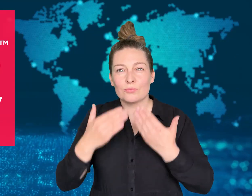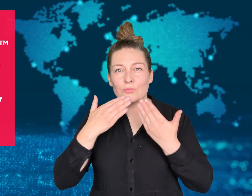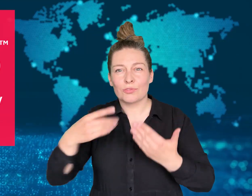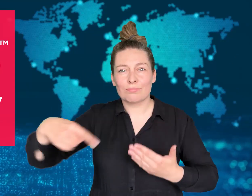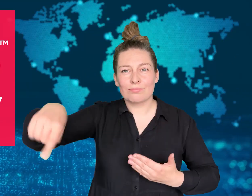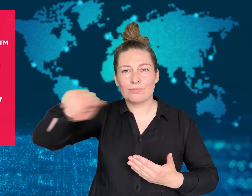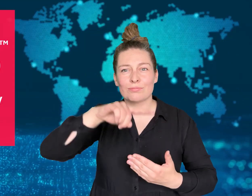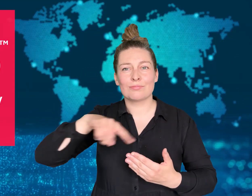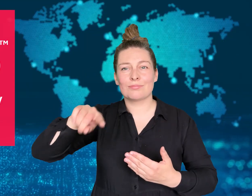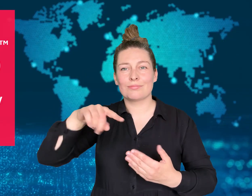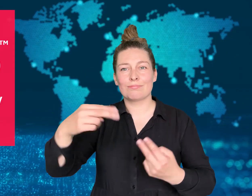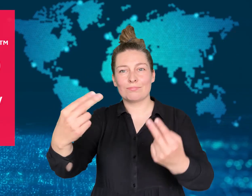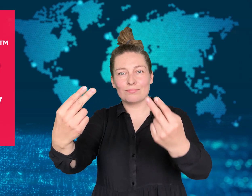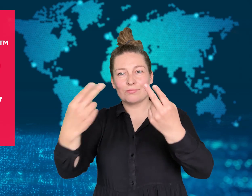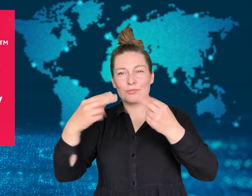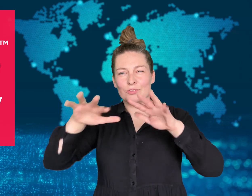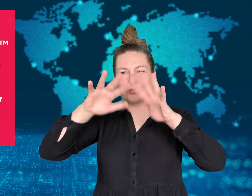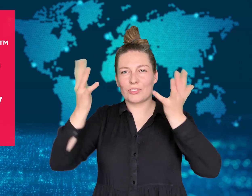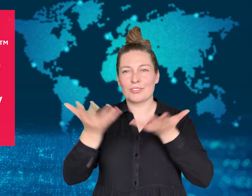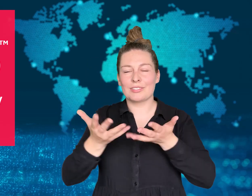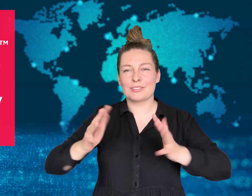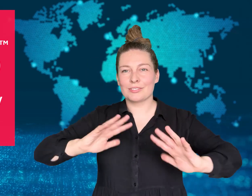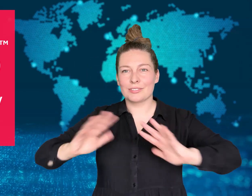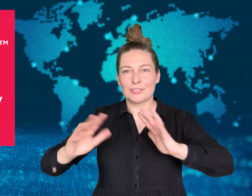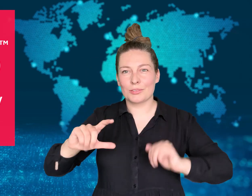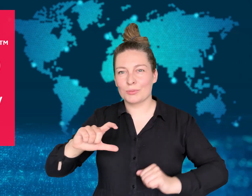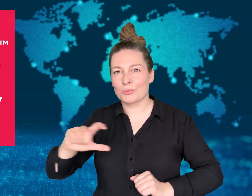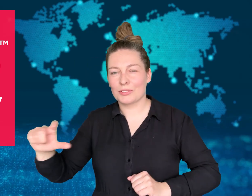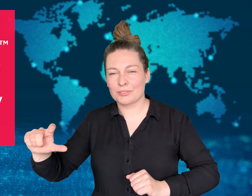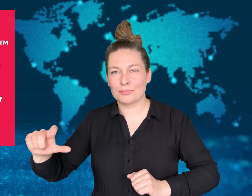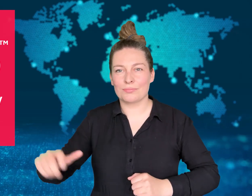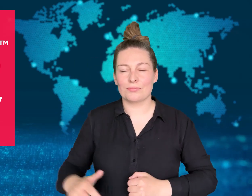Thank you for watching WorldSign Week.